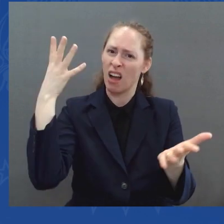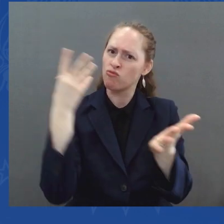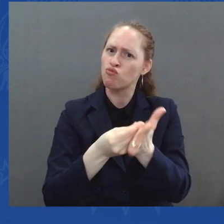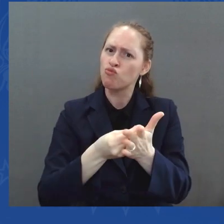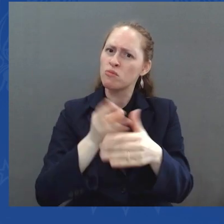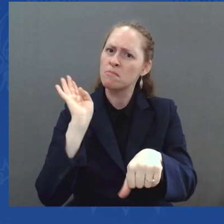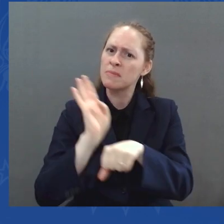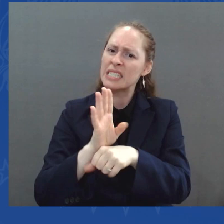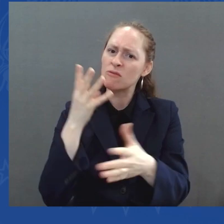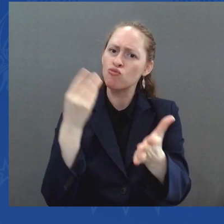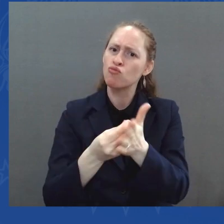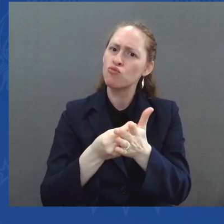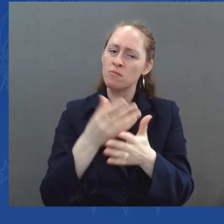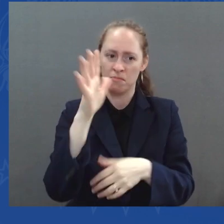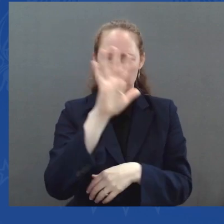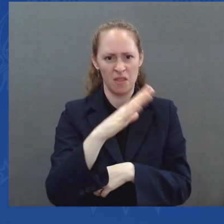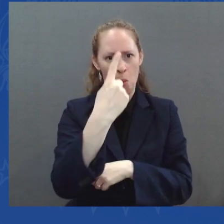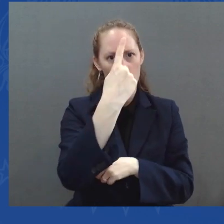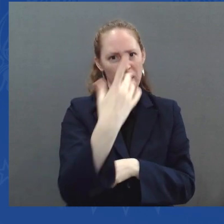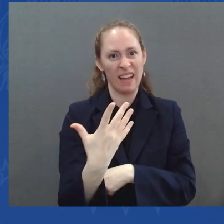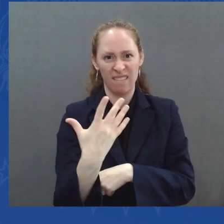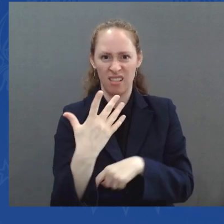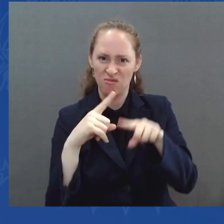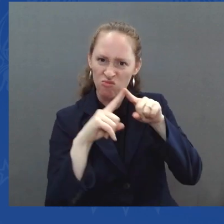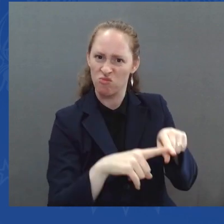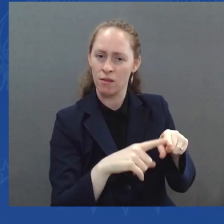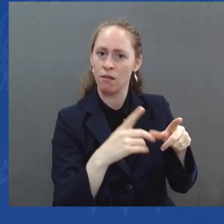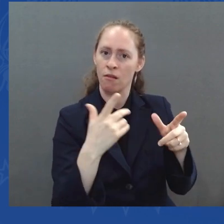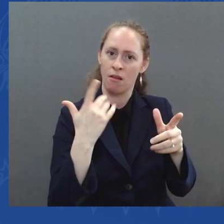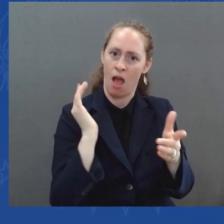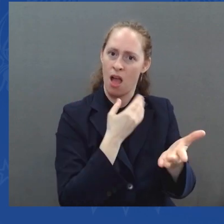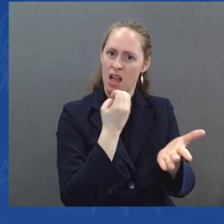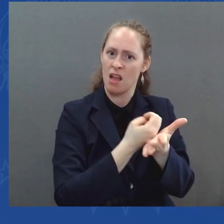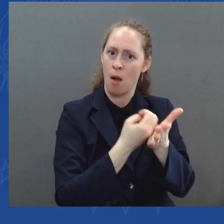that were vying to maintain the status quo,